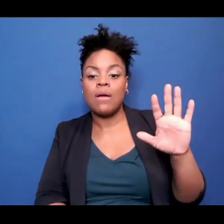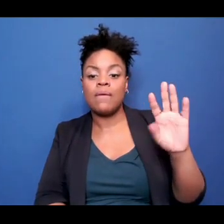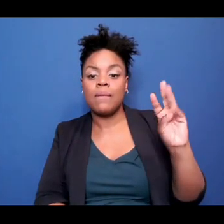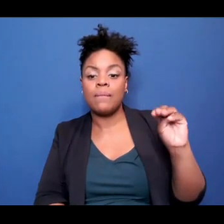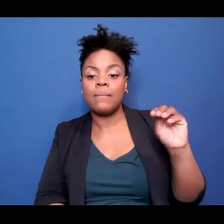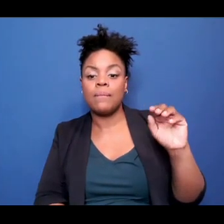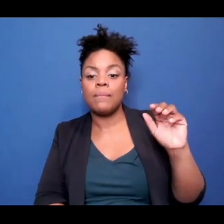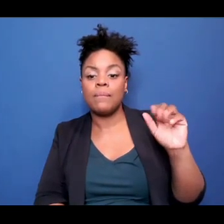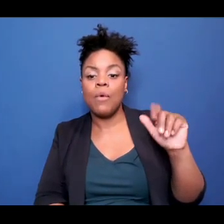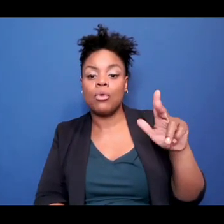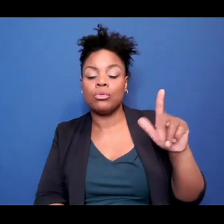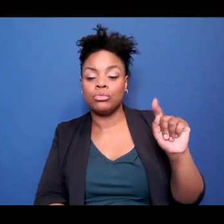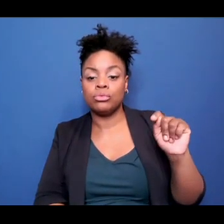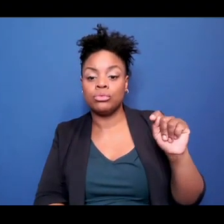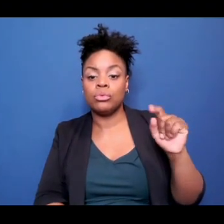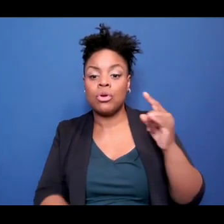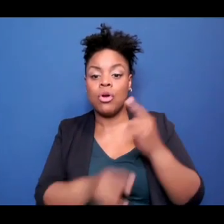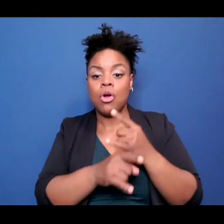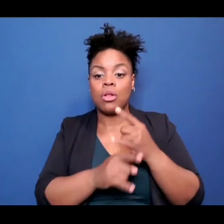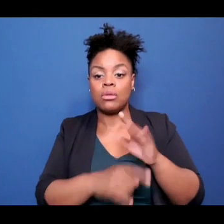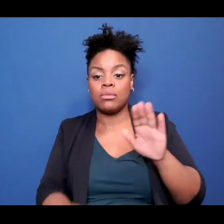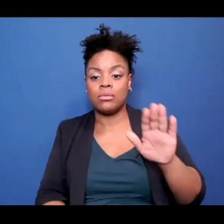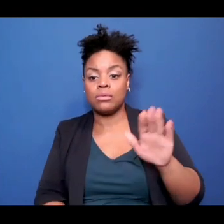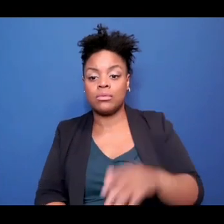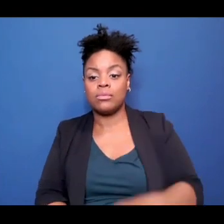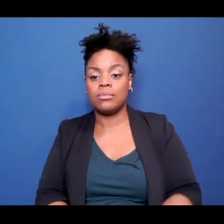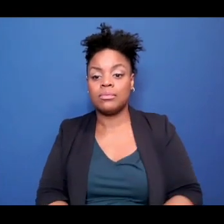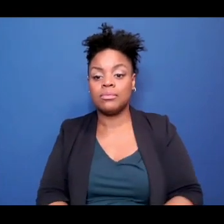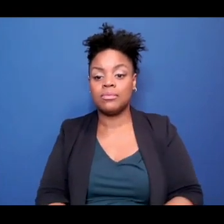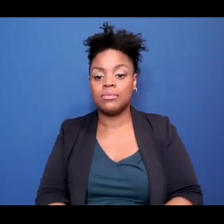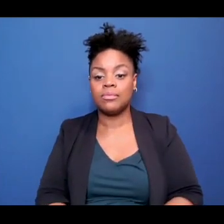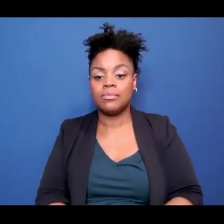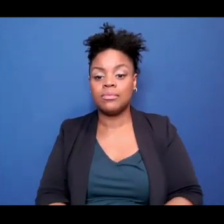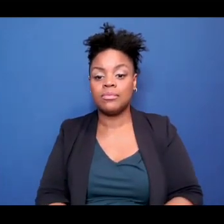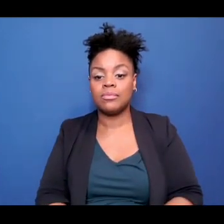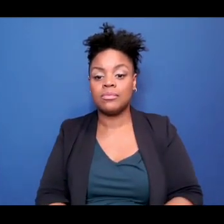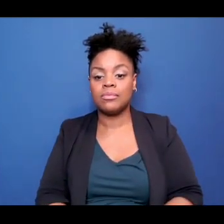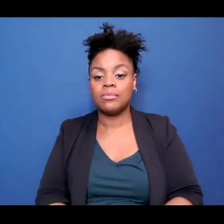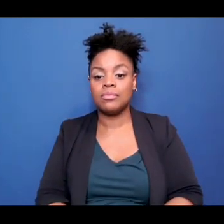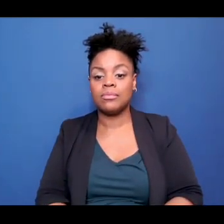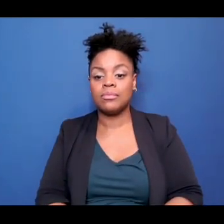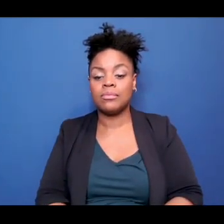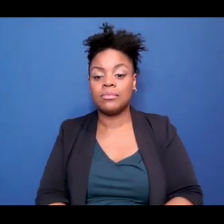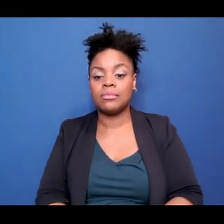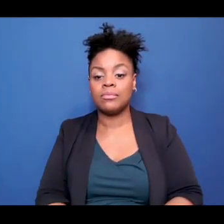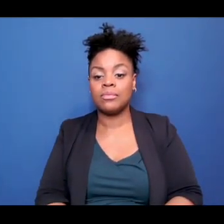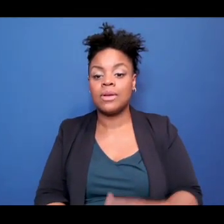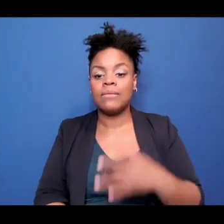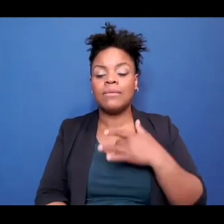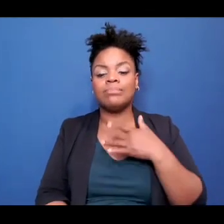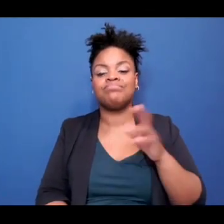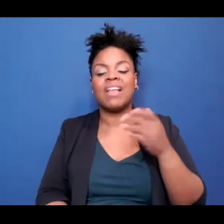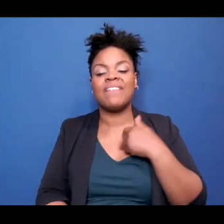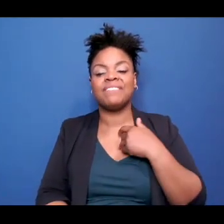1980S, WHICH WAS THE POWER OF COLT 45, IT WORKS EVERY TIME, A MESSAGE THEN DELIVERED BY THE